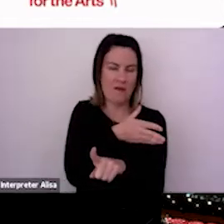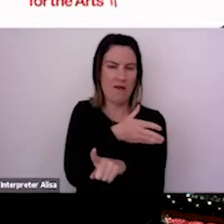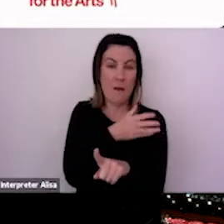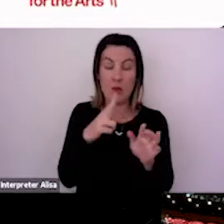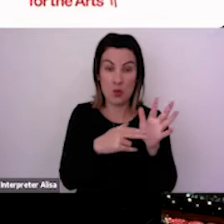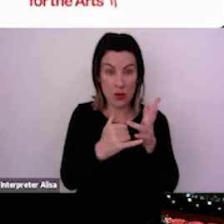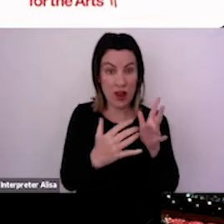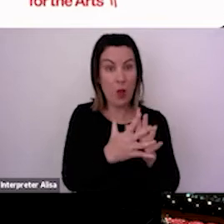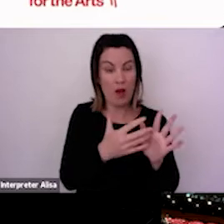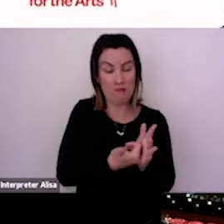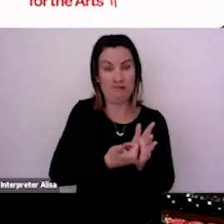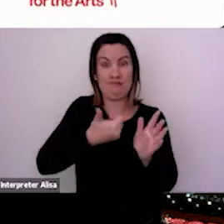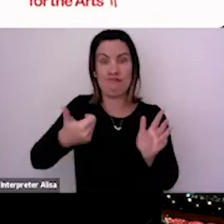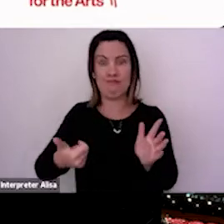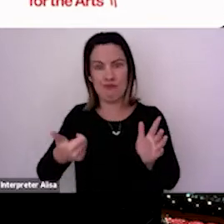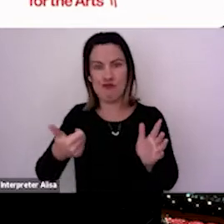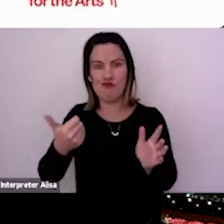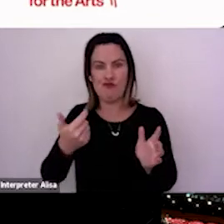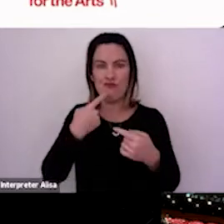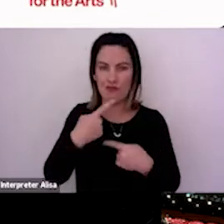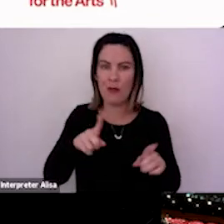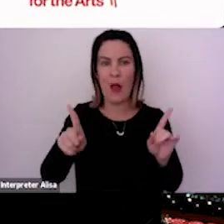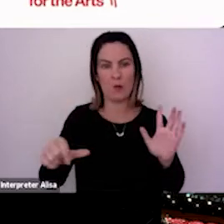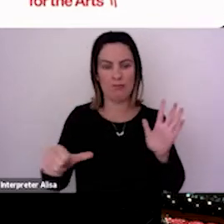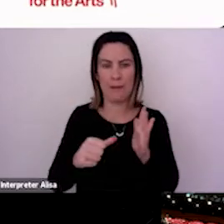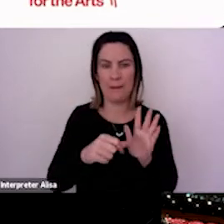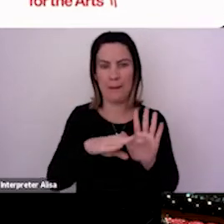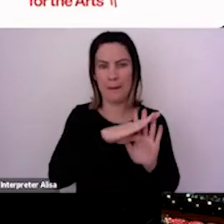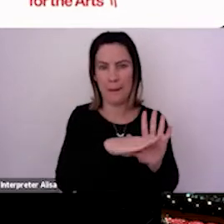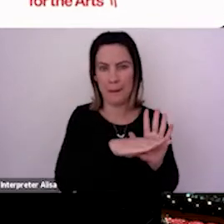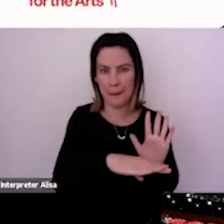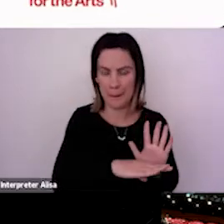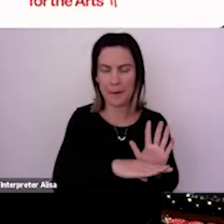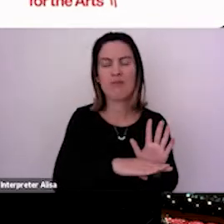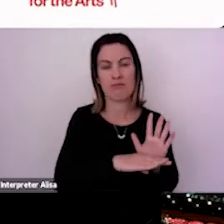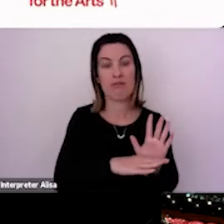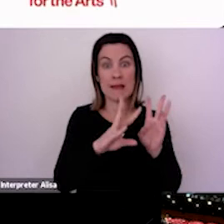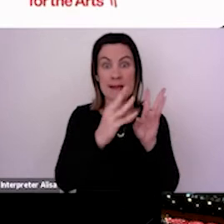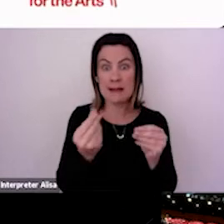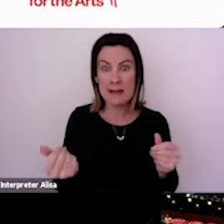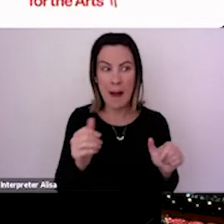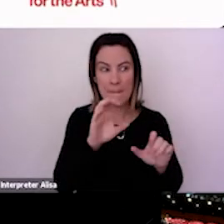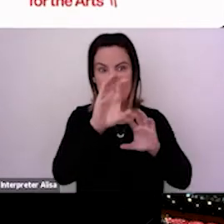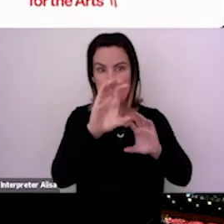extended restrictions and there were several states either emerging from or going into a lockdown